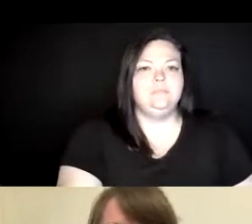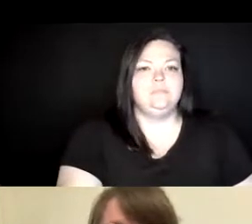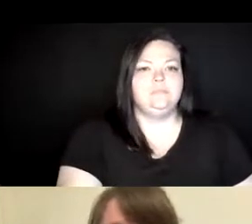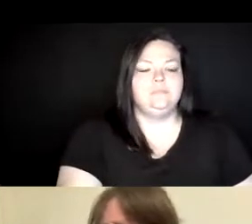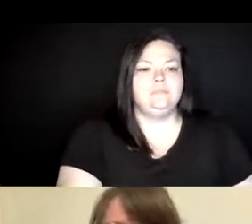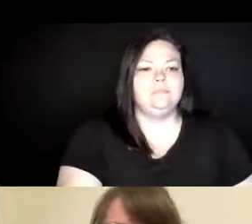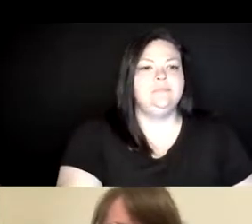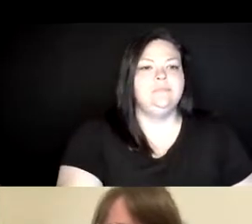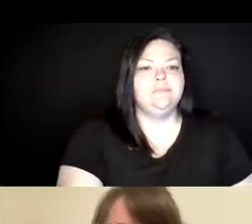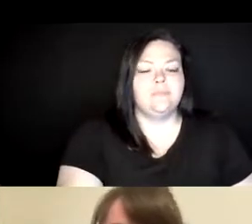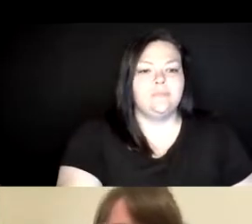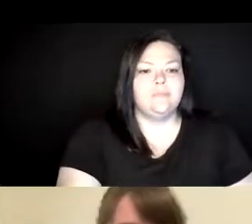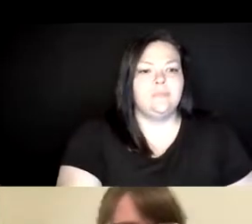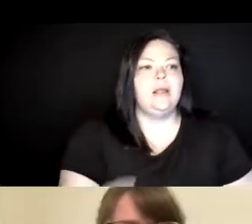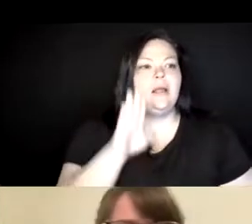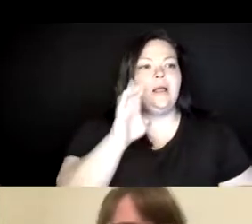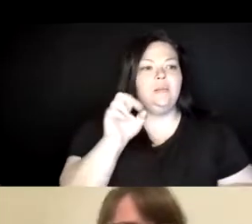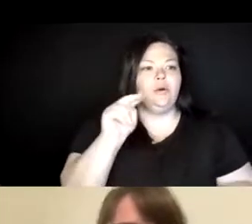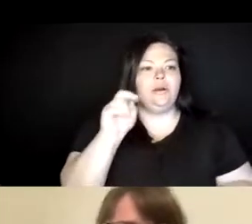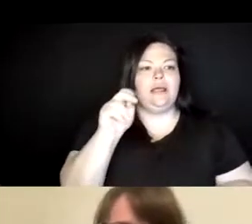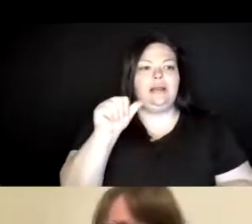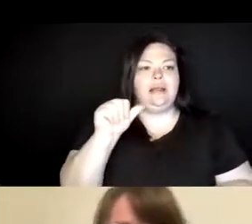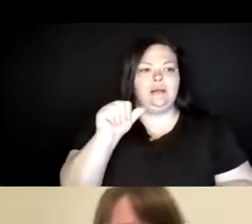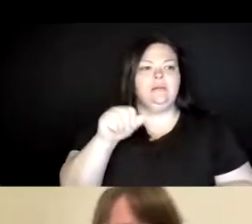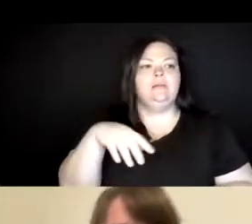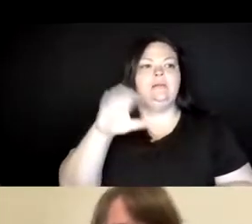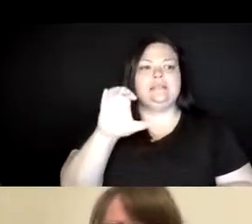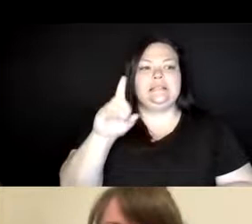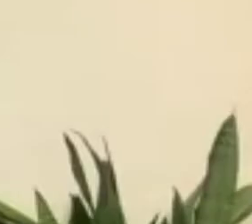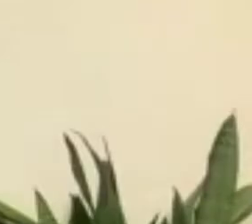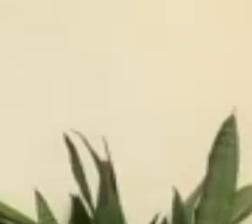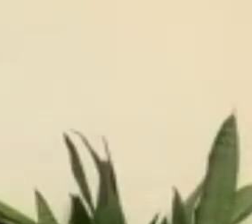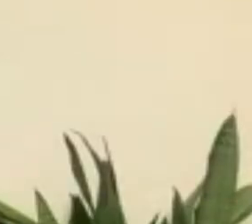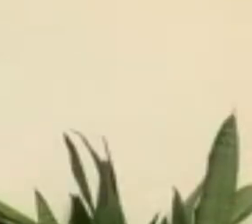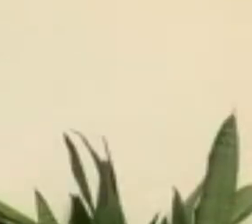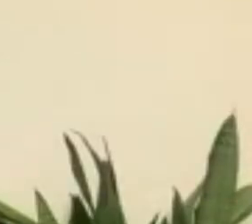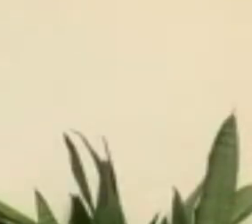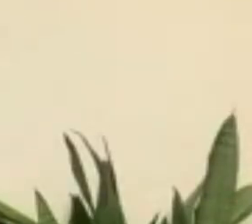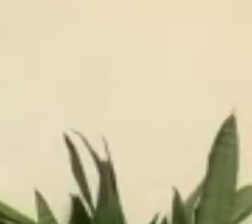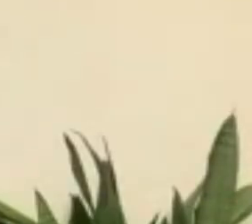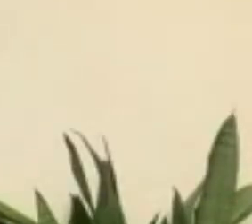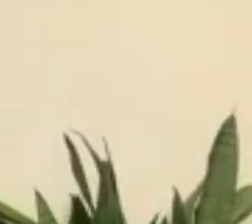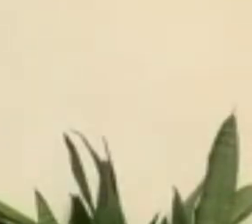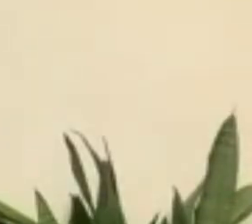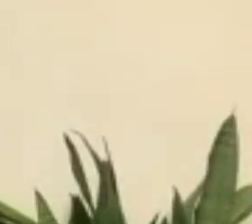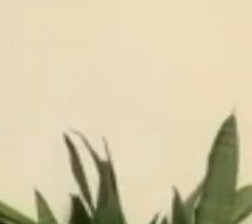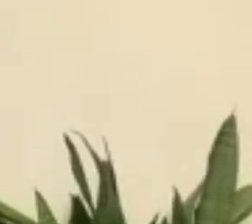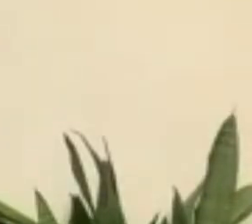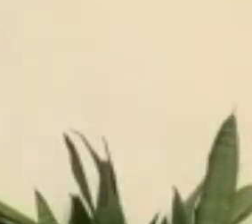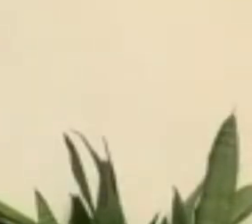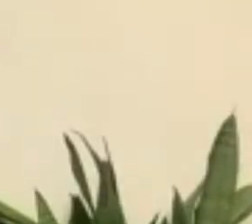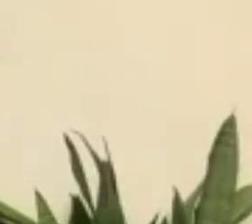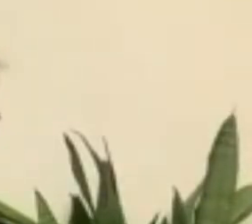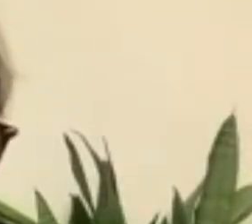so Burnetta Hinterthuer, CD Eskilson, KFG, Gabrielle Spear, David Brunson reading Daniela